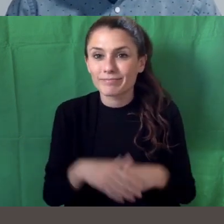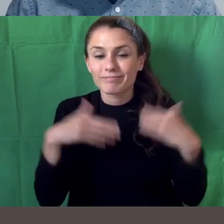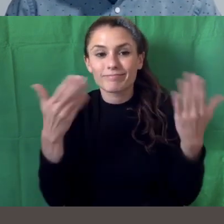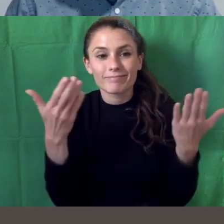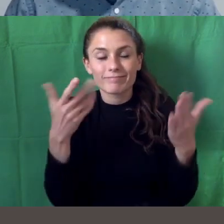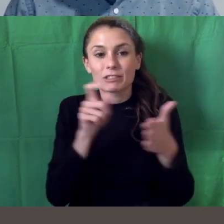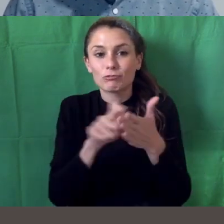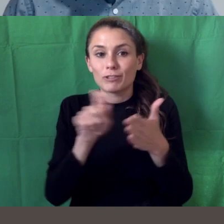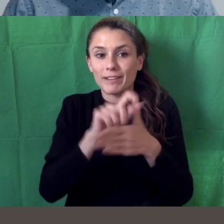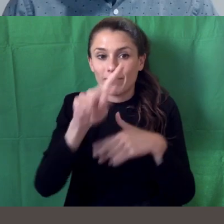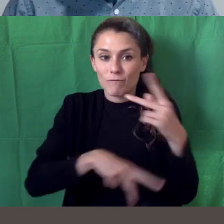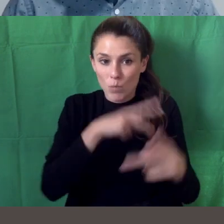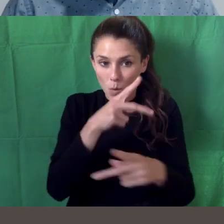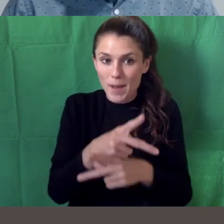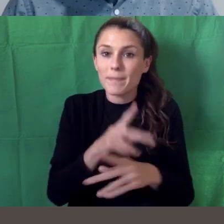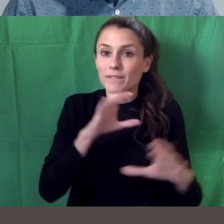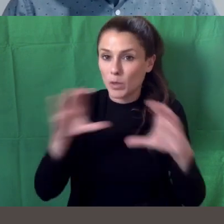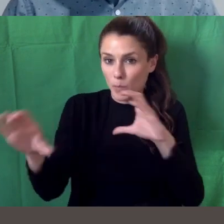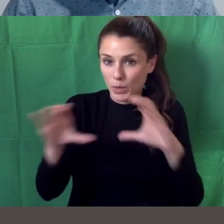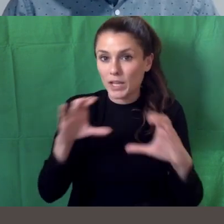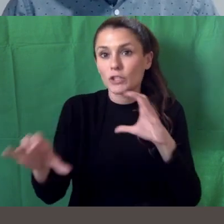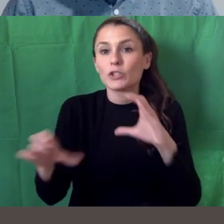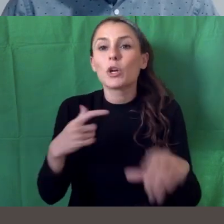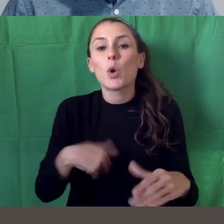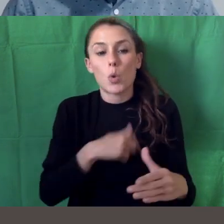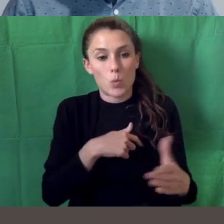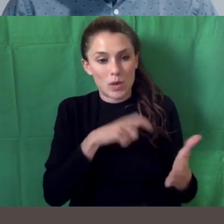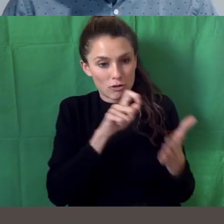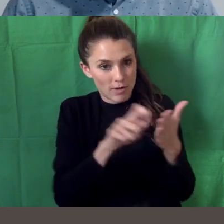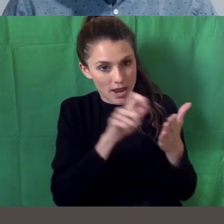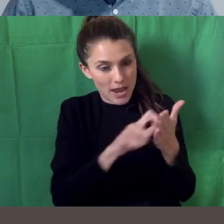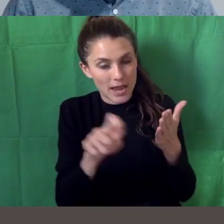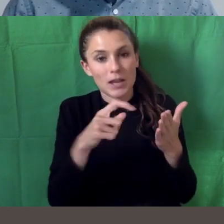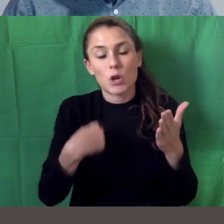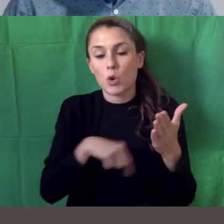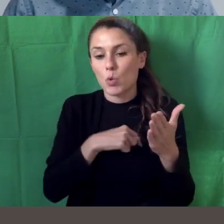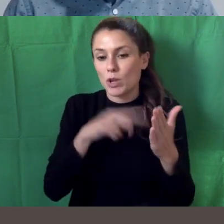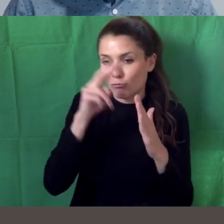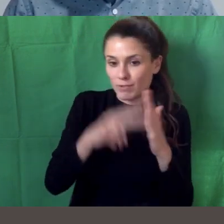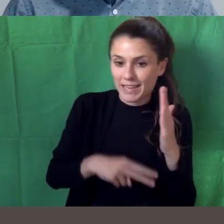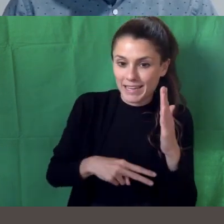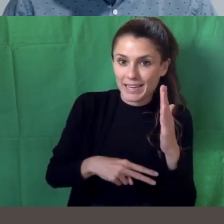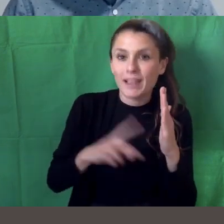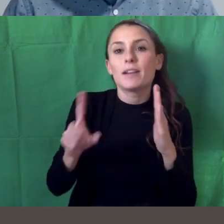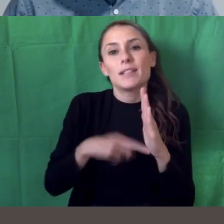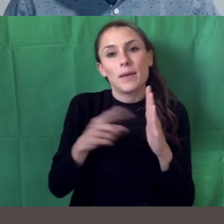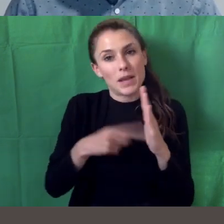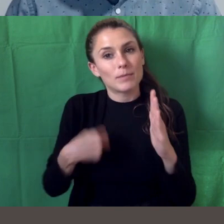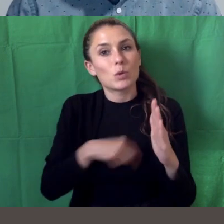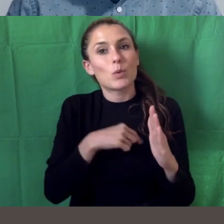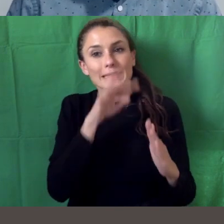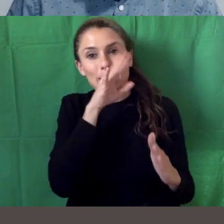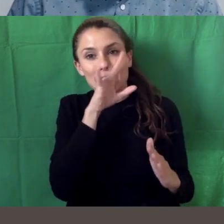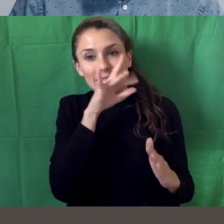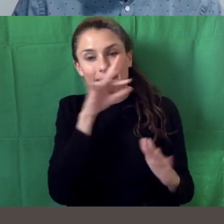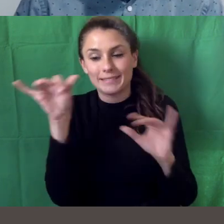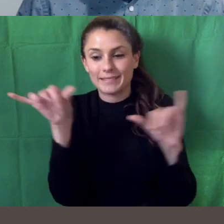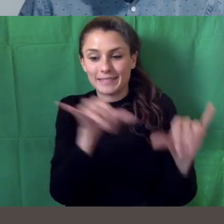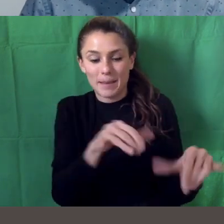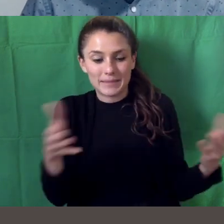It is a written form of communication. We write it, we read it, sometimes we even speak it, like at conferences.